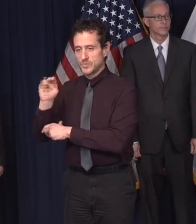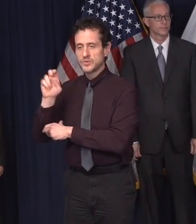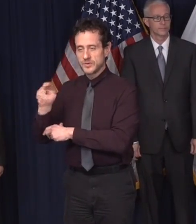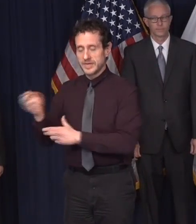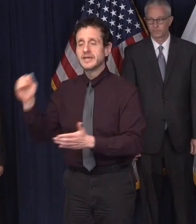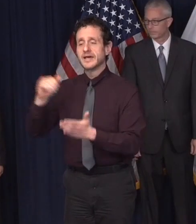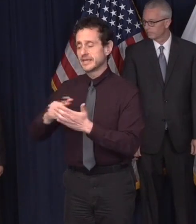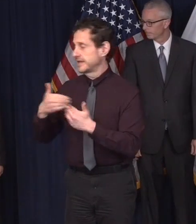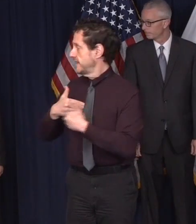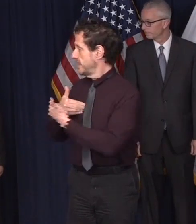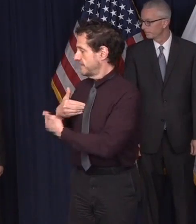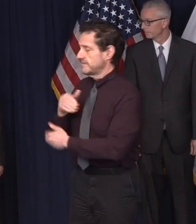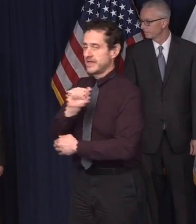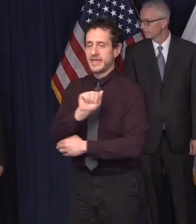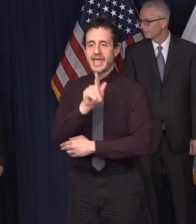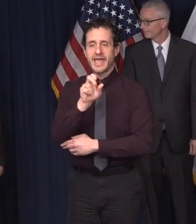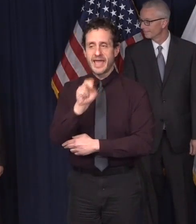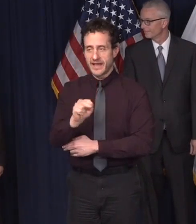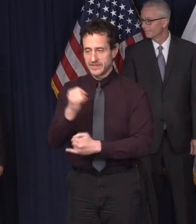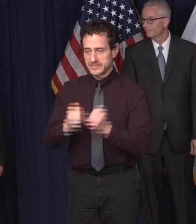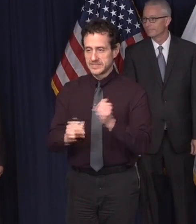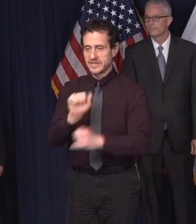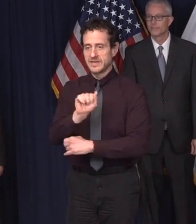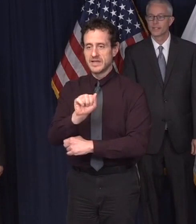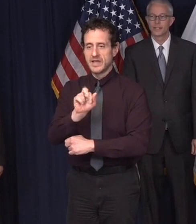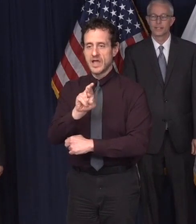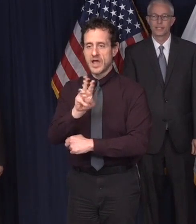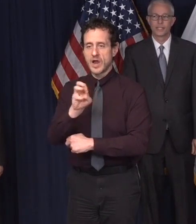I AM JOINED WITH DOCTOR EZIKE, TIM DRE AND THE PRESIDENT OF THE AFLCIO.